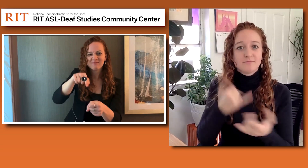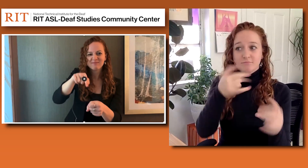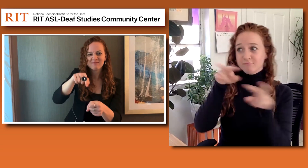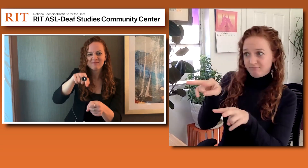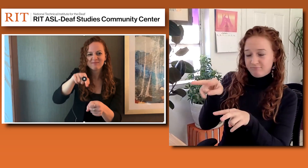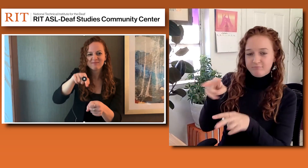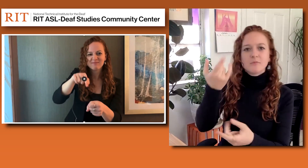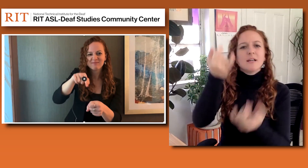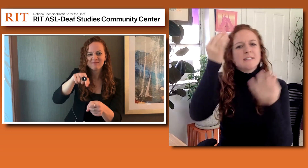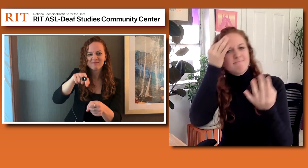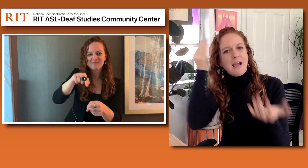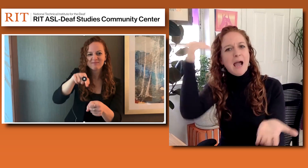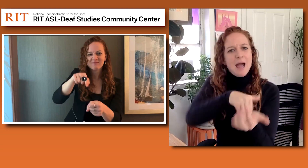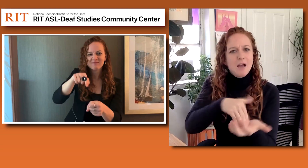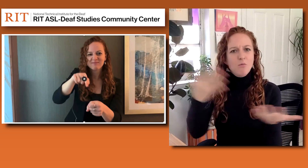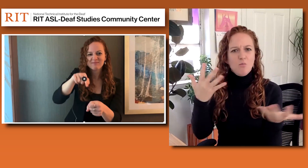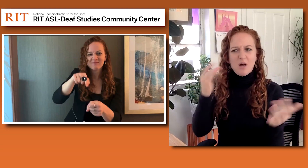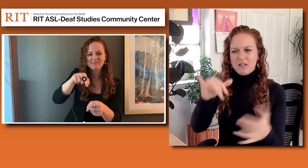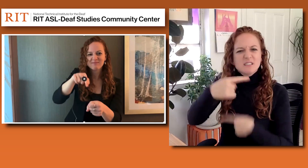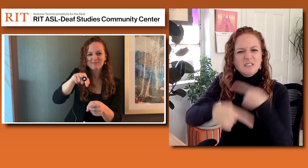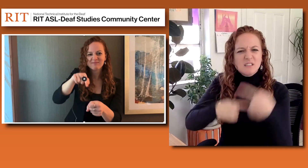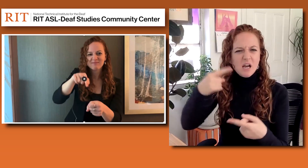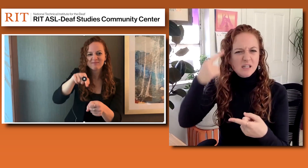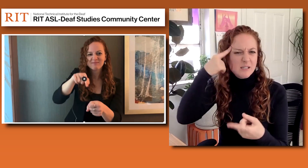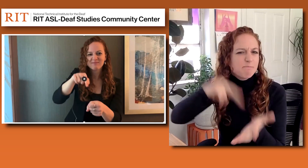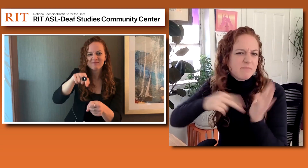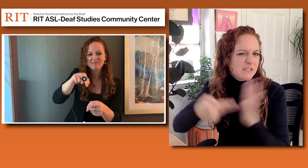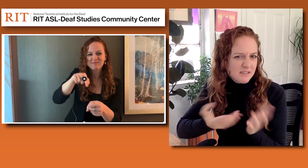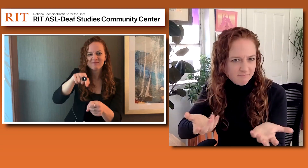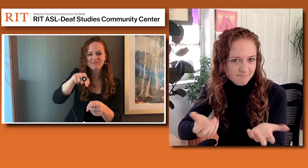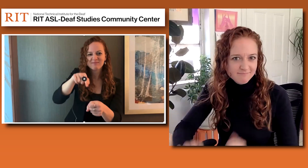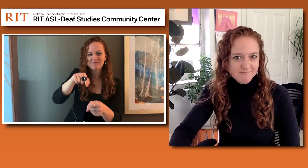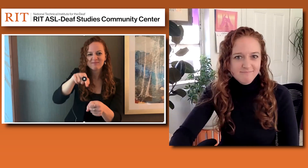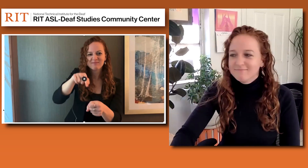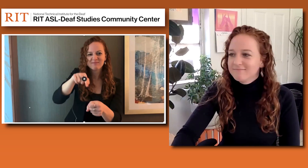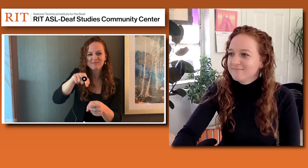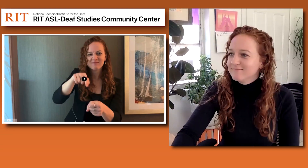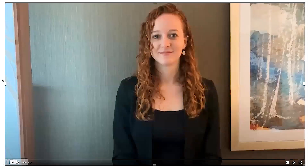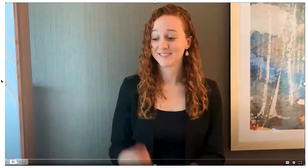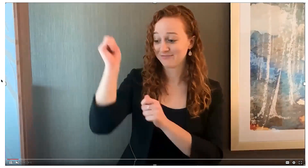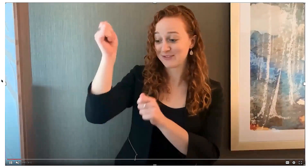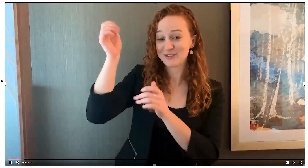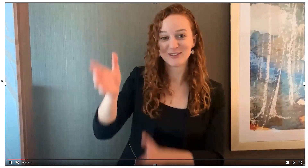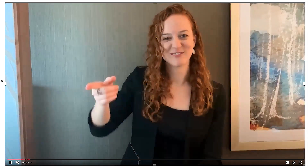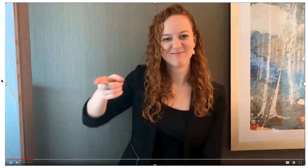with a conceptually accurate sign. Let's see if you can guess what the meaning is now.